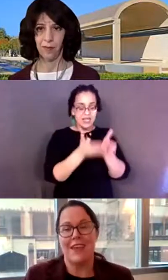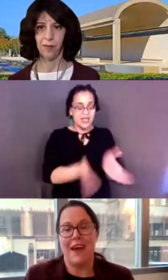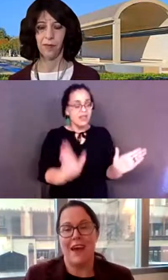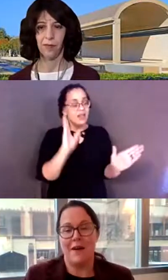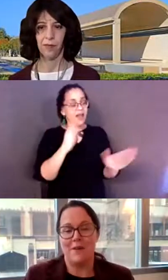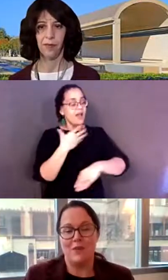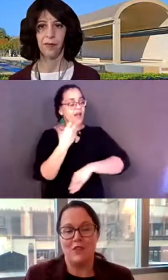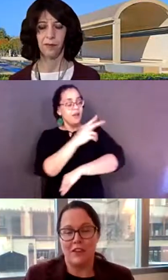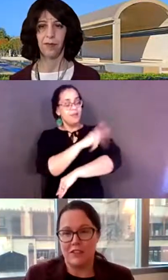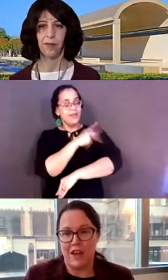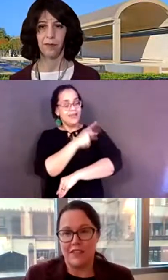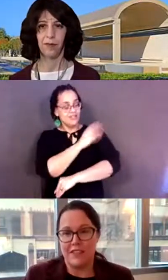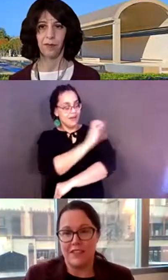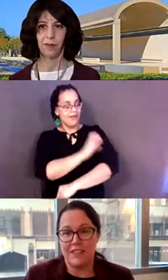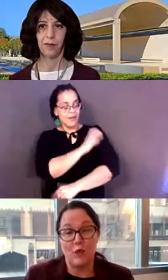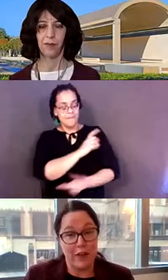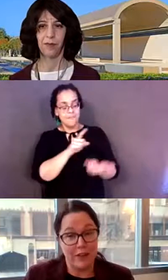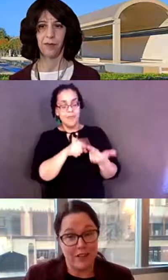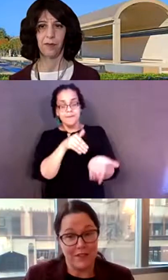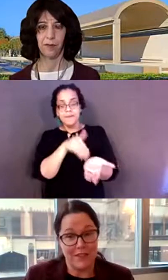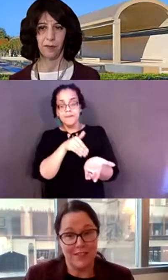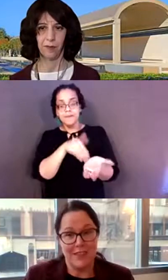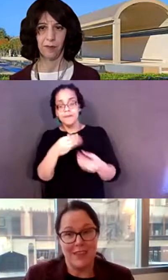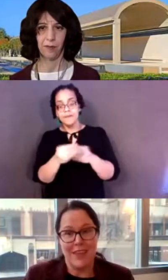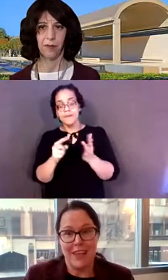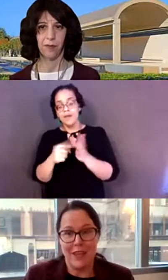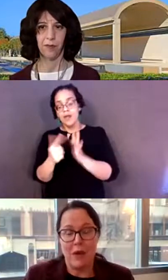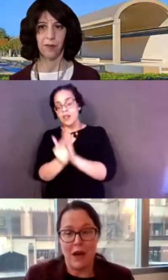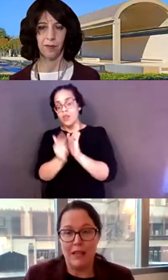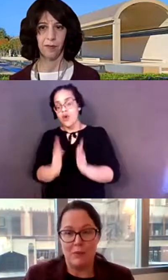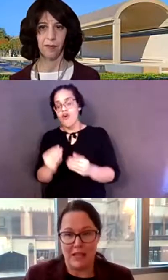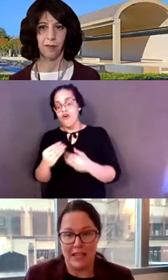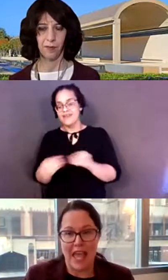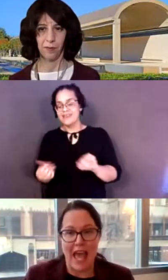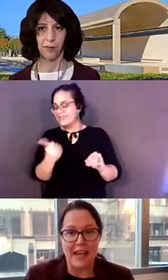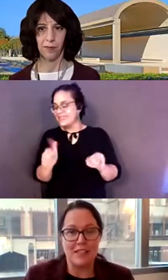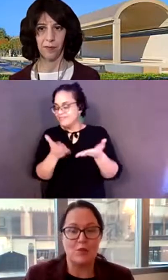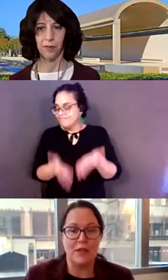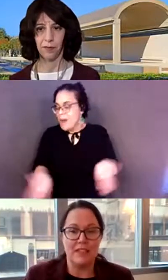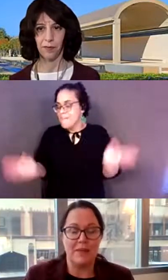um doctor's offices, lawyers offices,